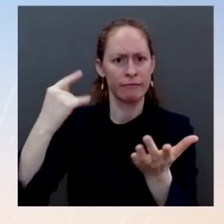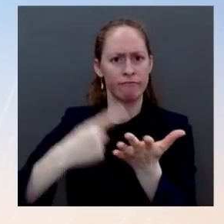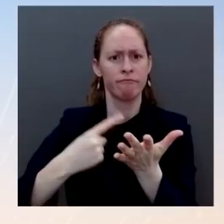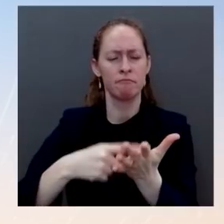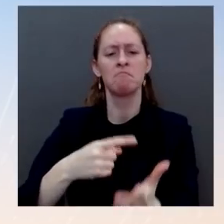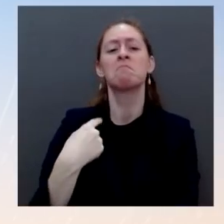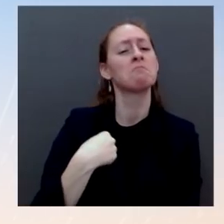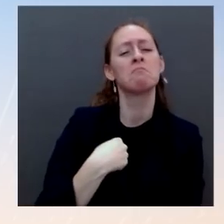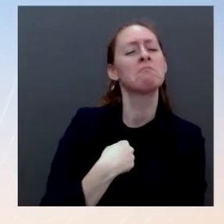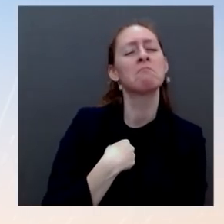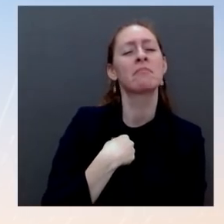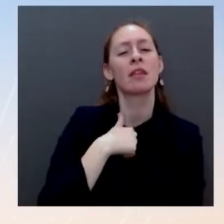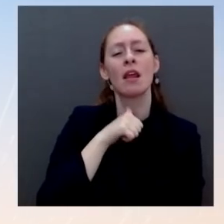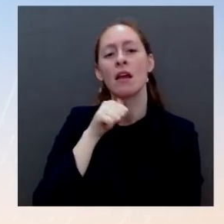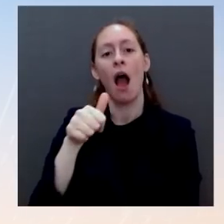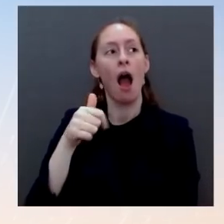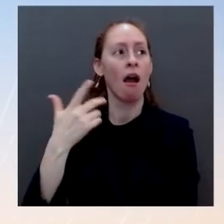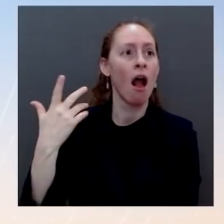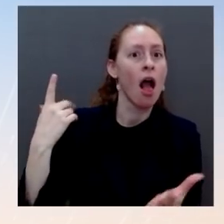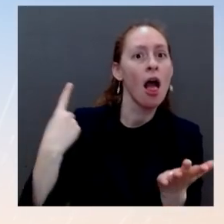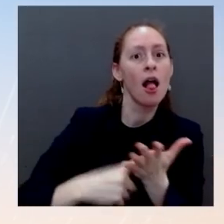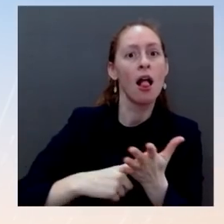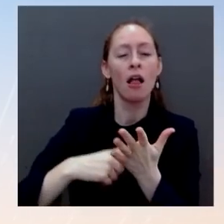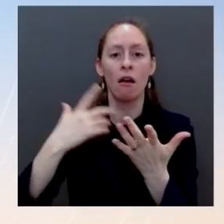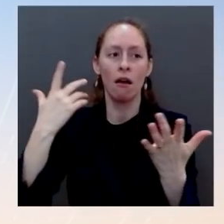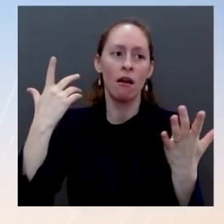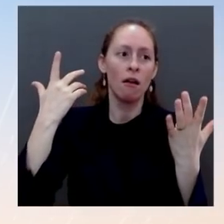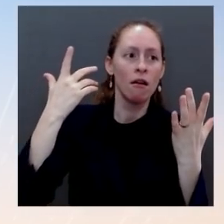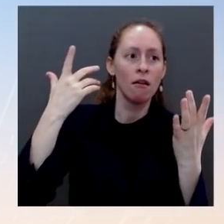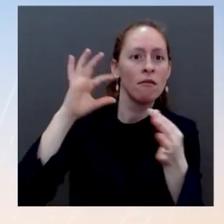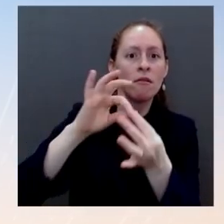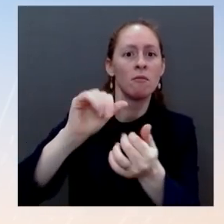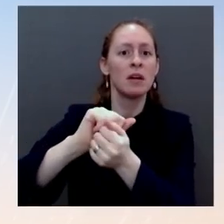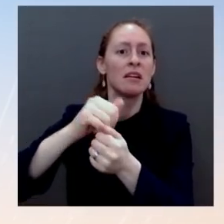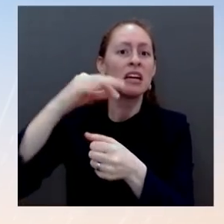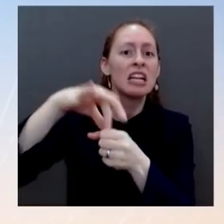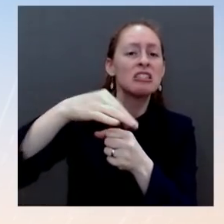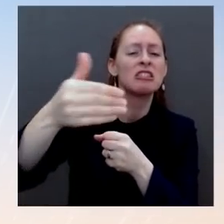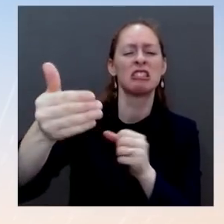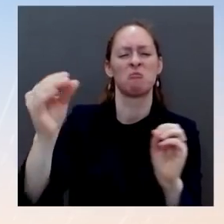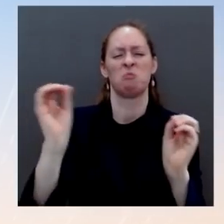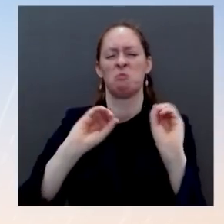The Press: Jen, the President made very clear today that he assigns responsibility to President Trump